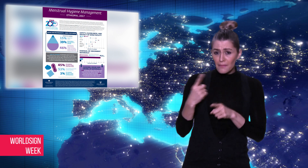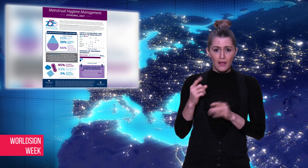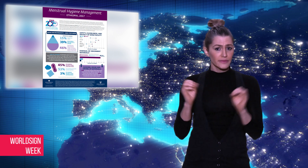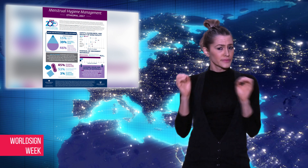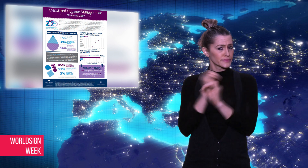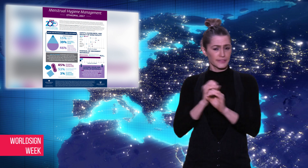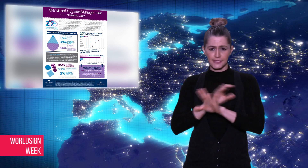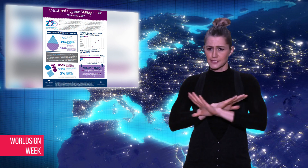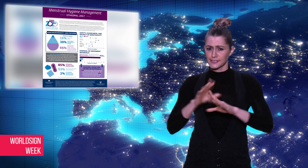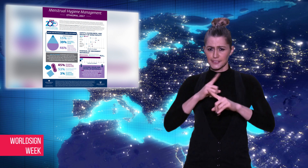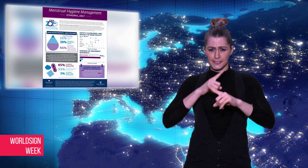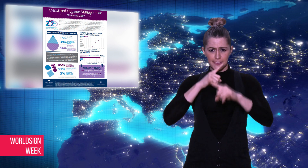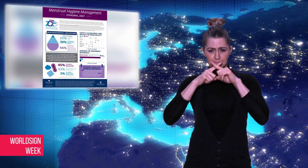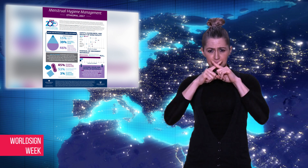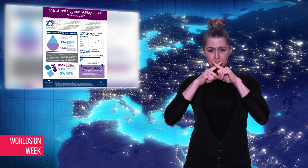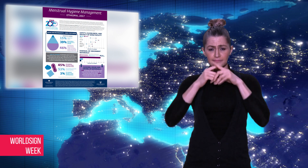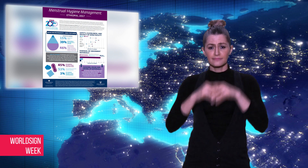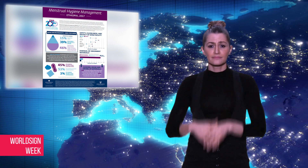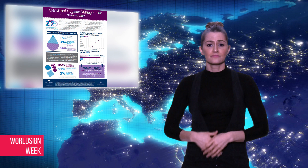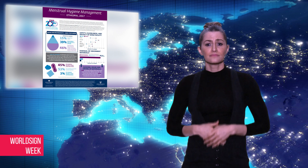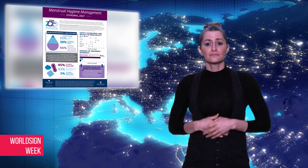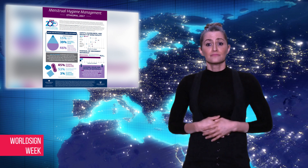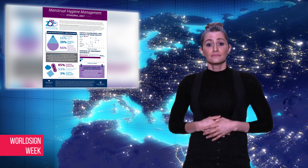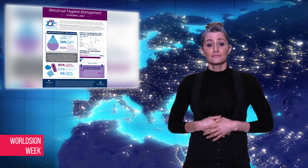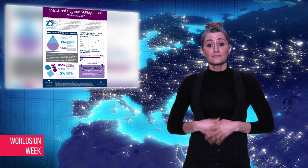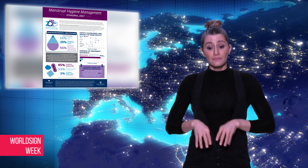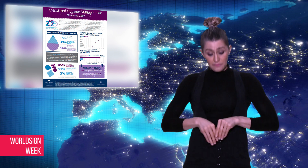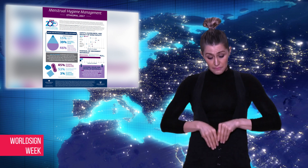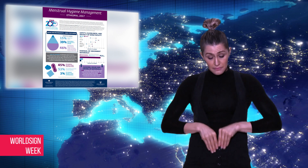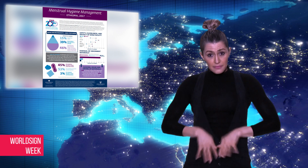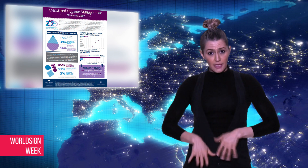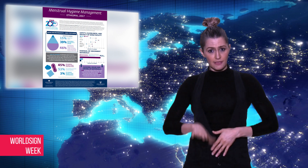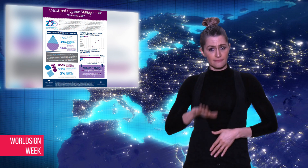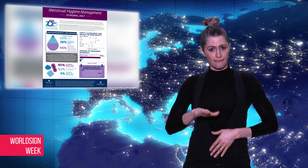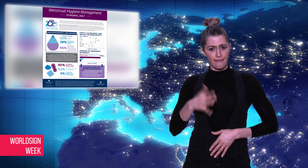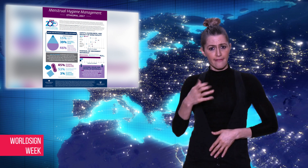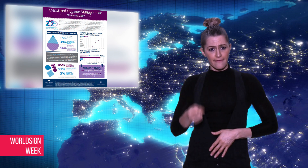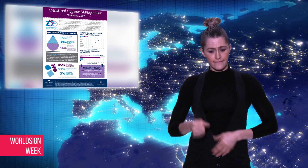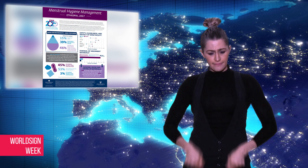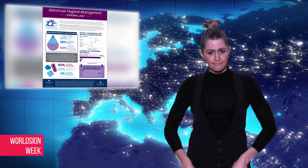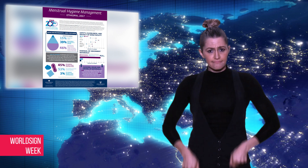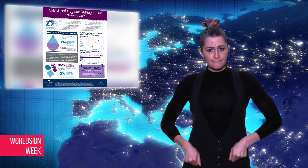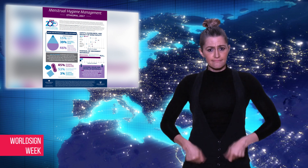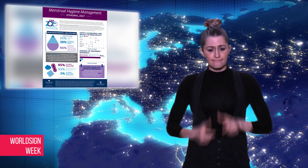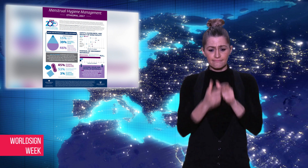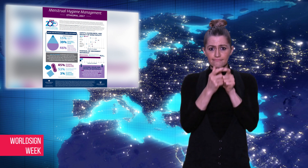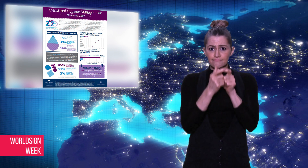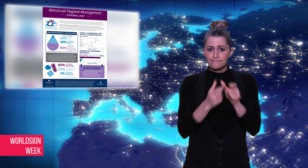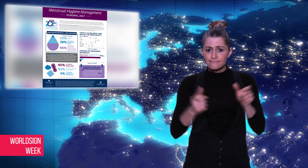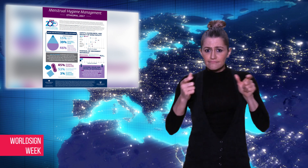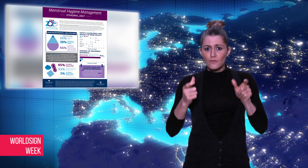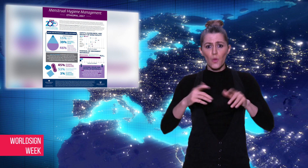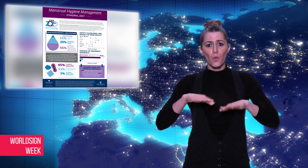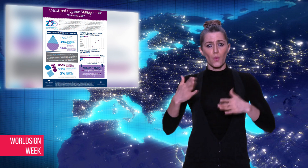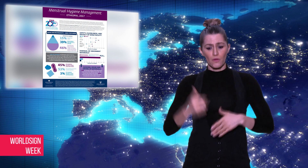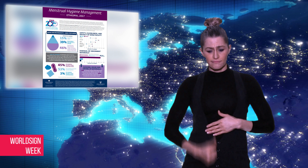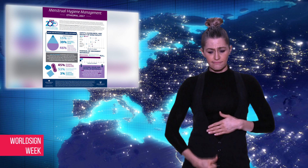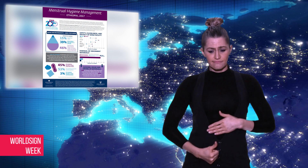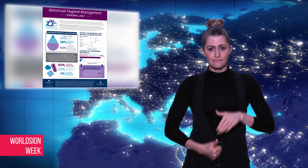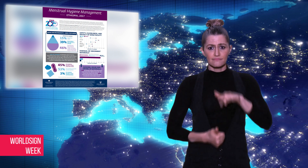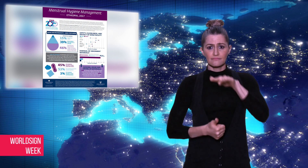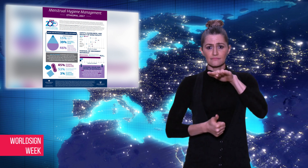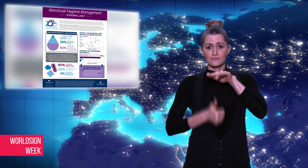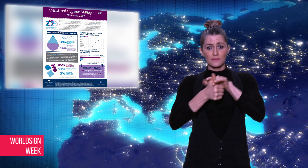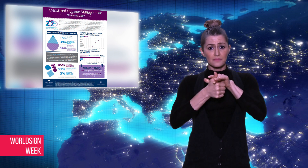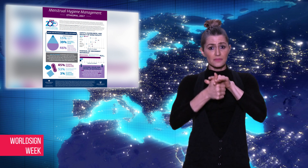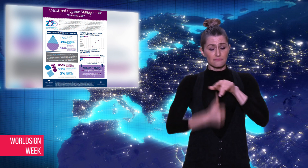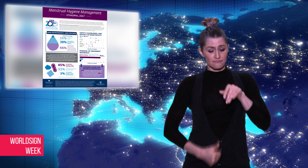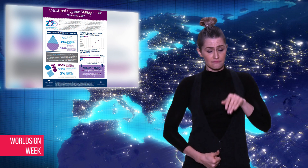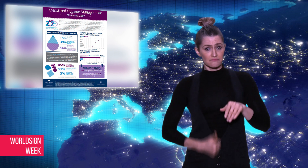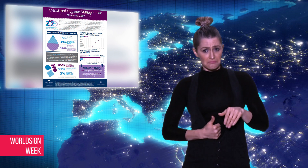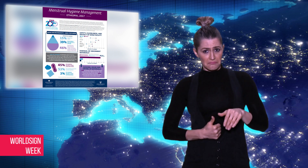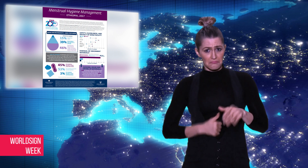people are ashamed to discuss it with others.